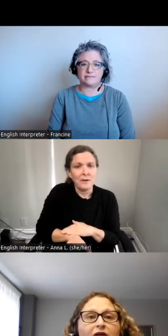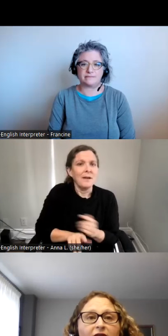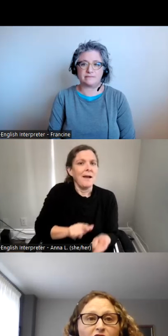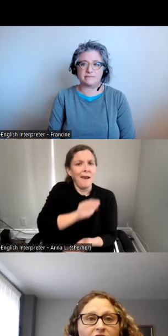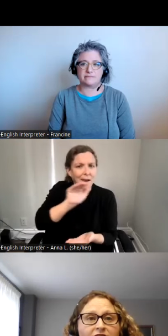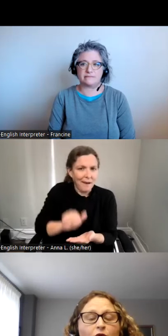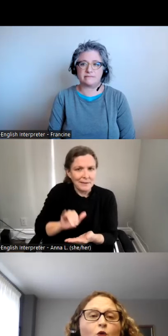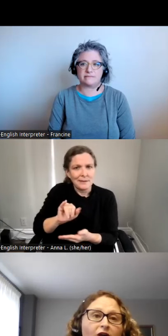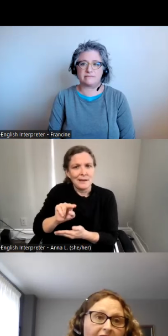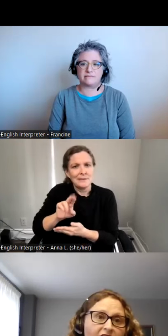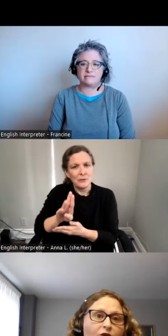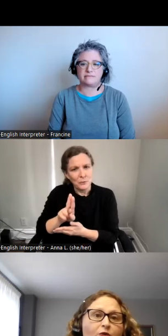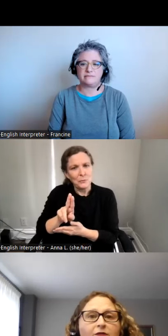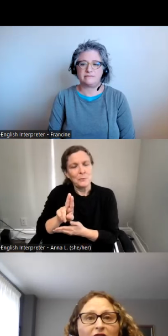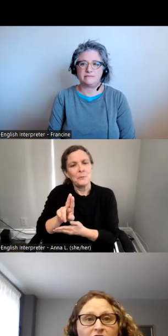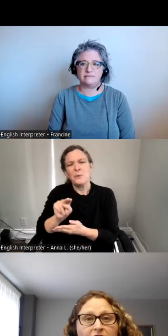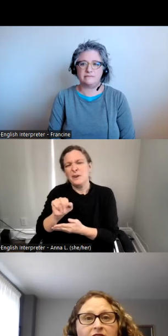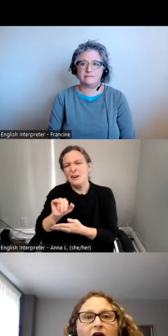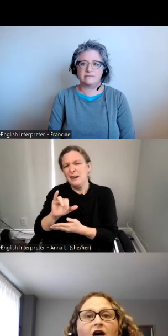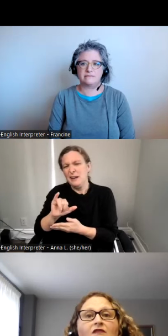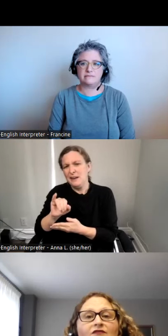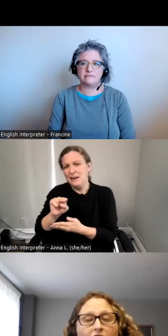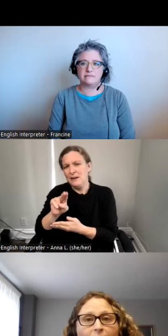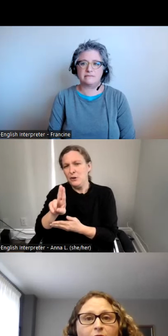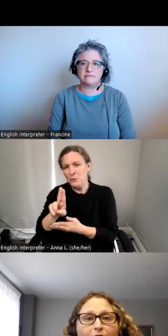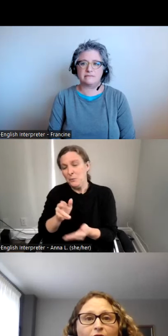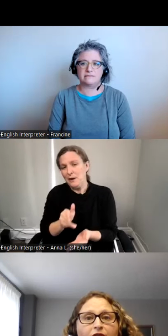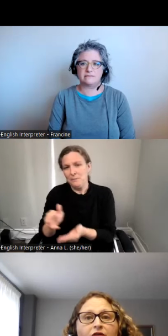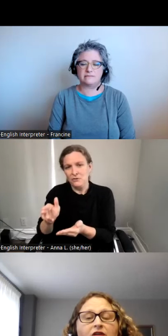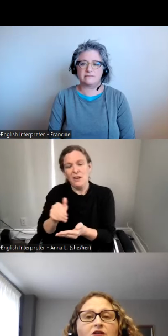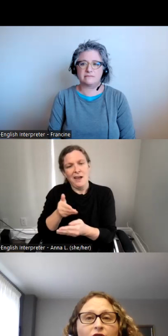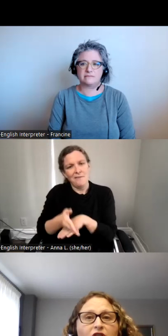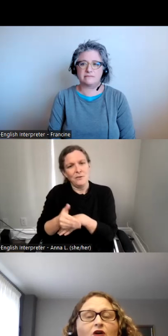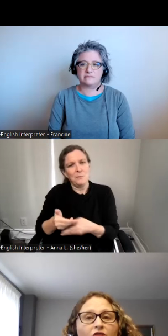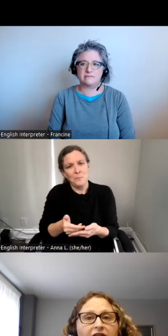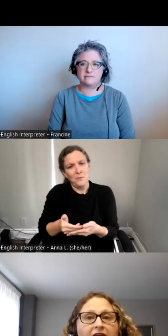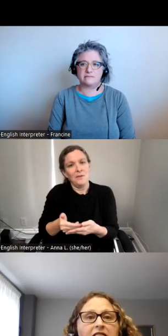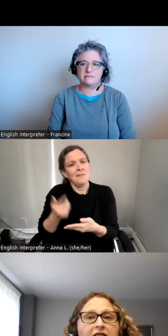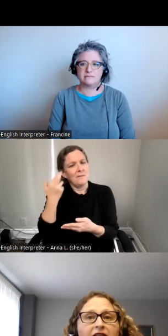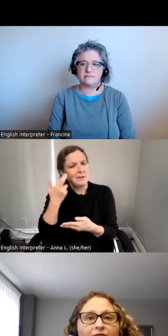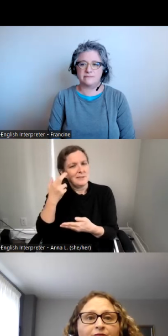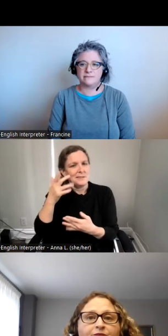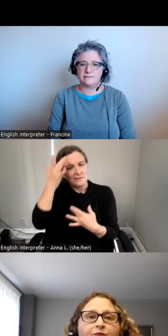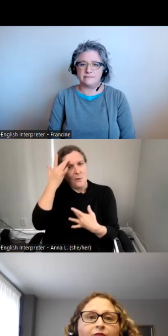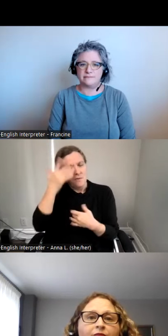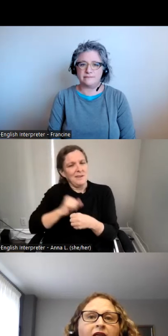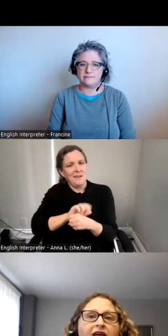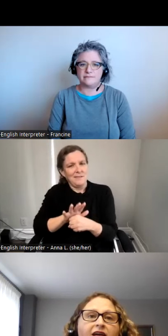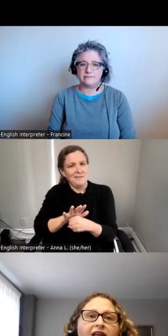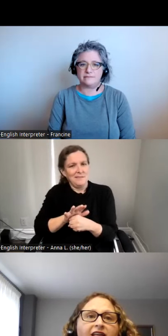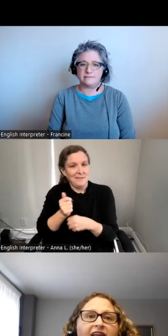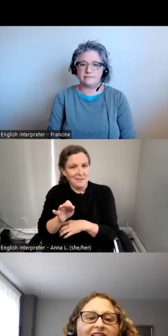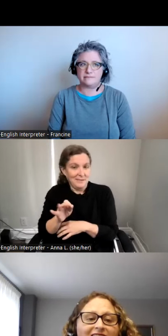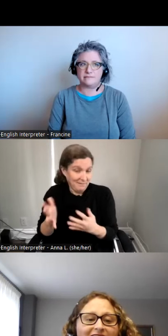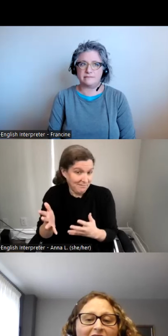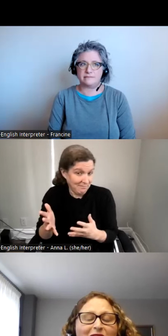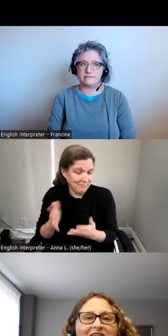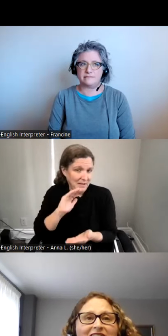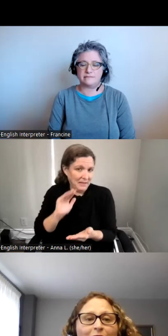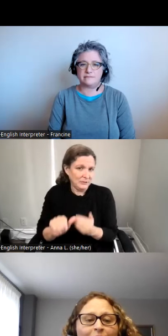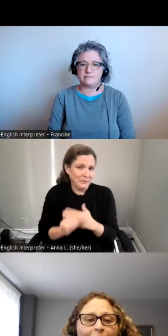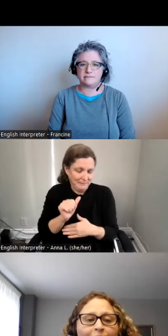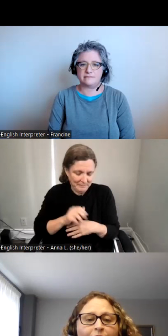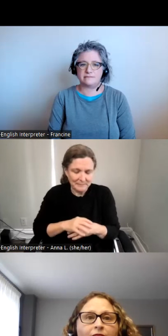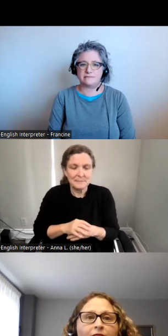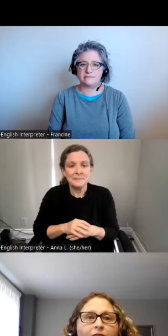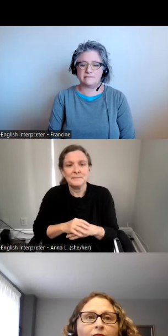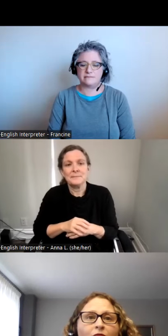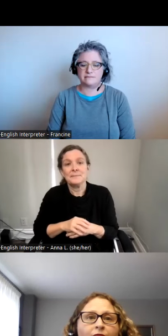have been shown to last for up to six months in the baby